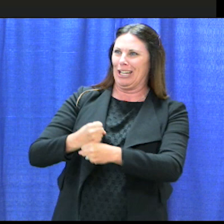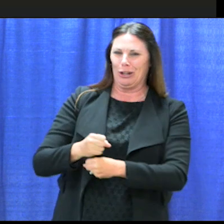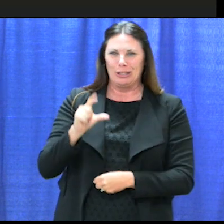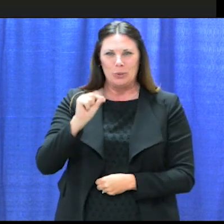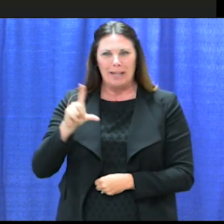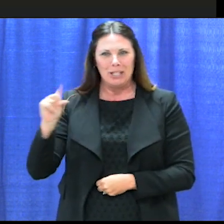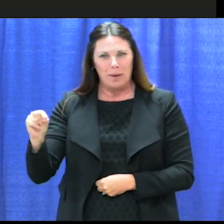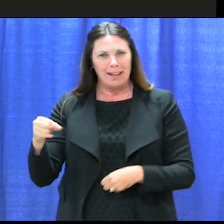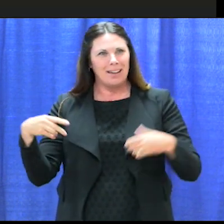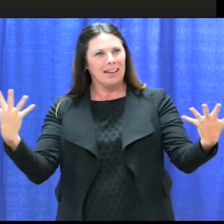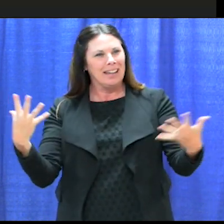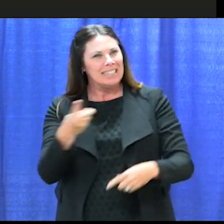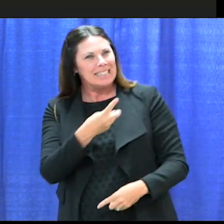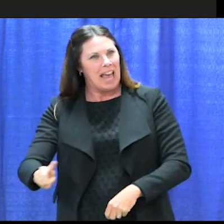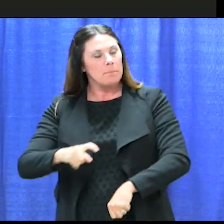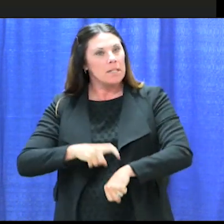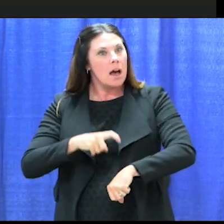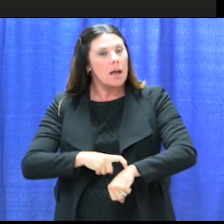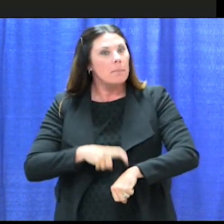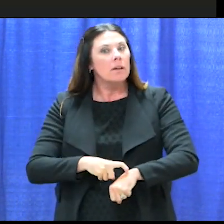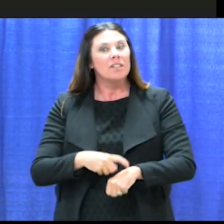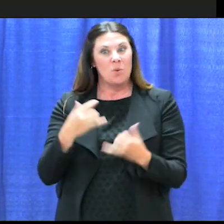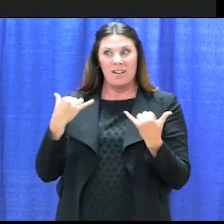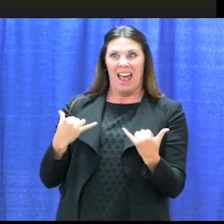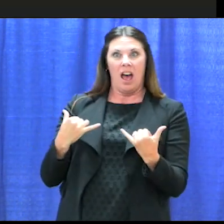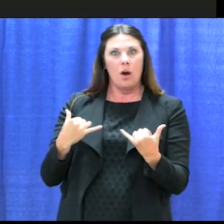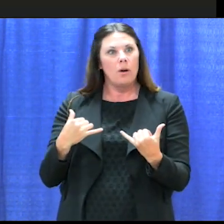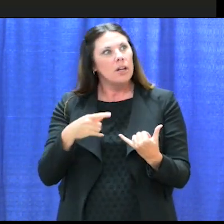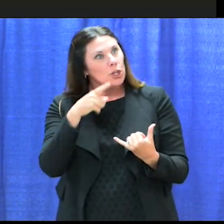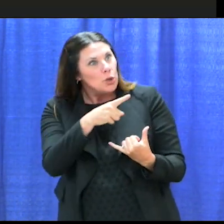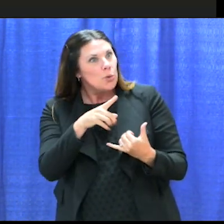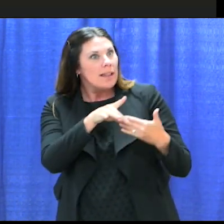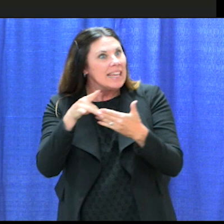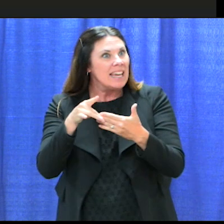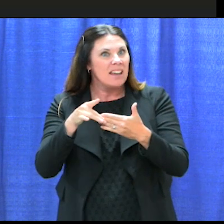And really grateful sir for your leadership in for bringing us all together today. Thank you so much Mr. Superintendent.